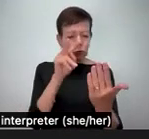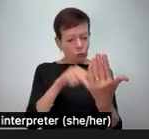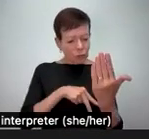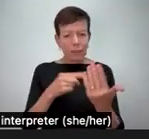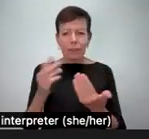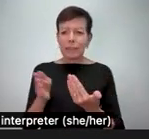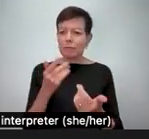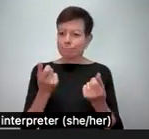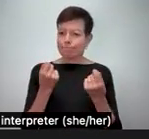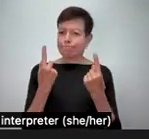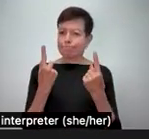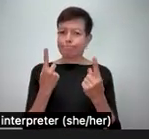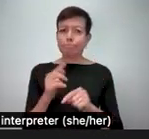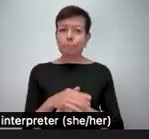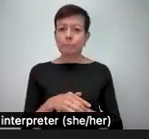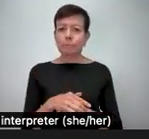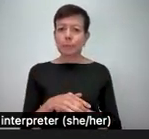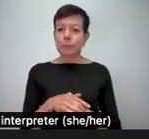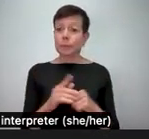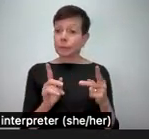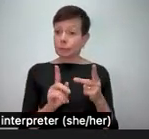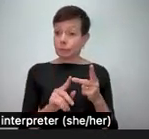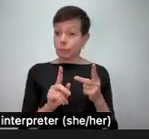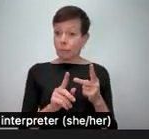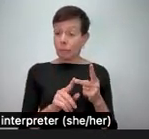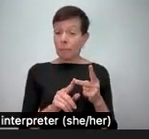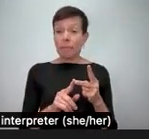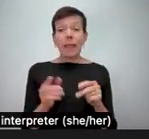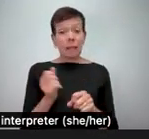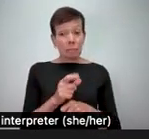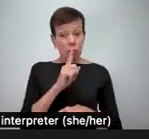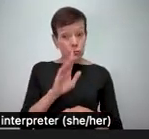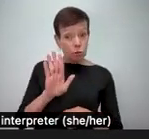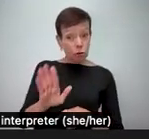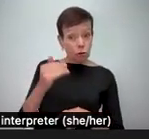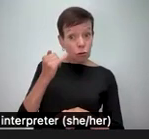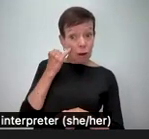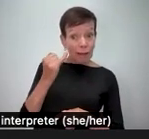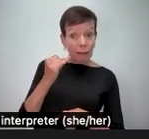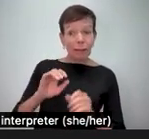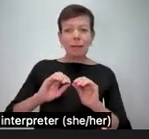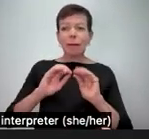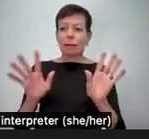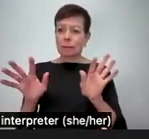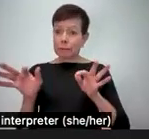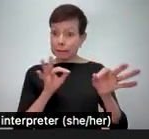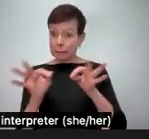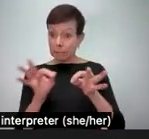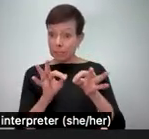Make sure your project idea is clearly explained and show how it relates to the project theme.